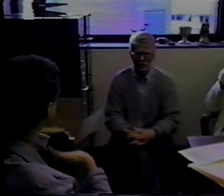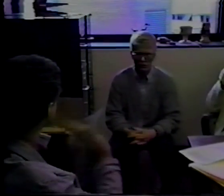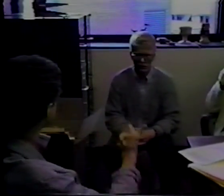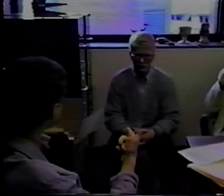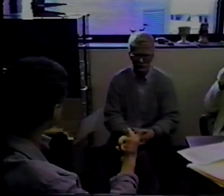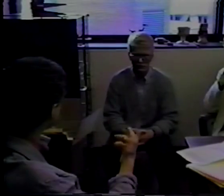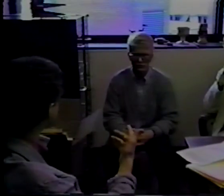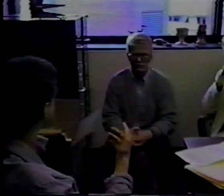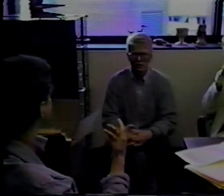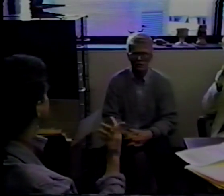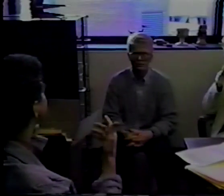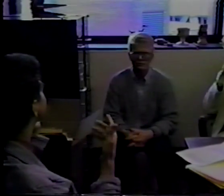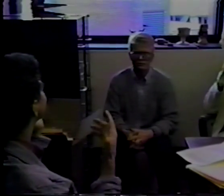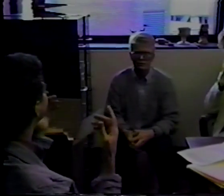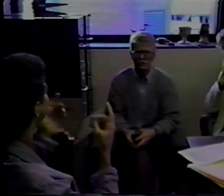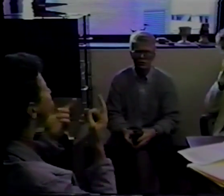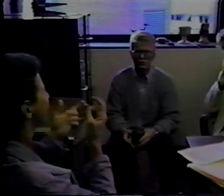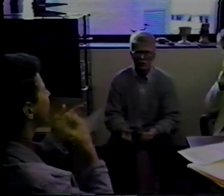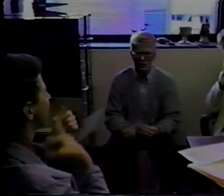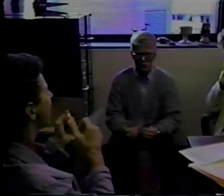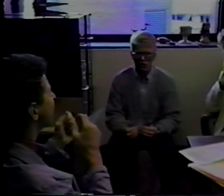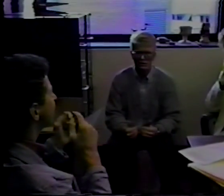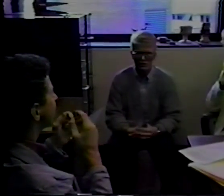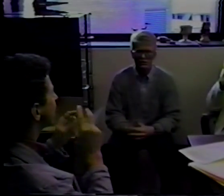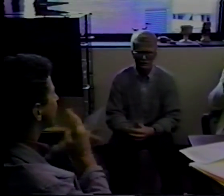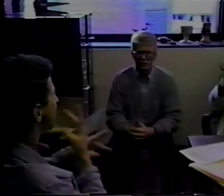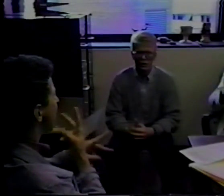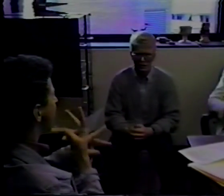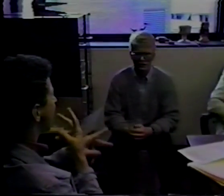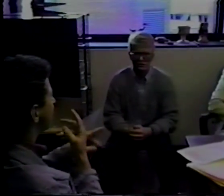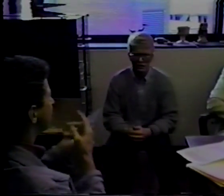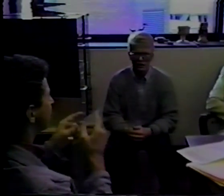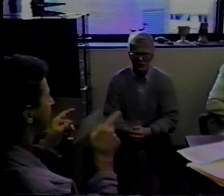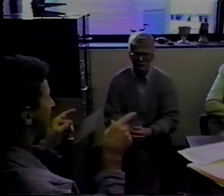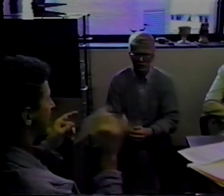one, um, where they pause -- there are different ways